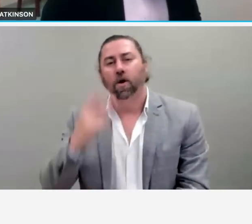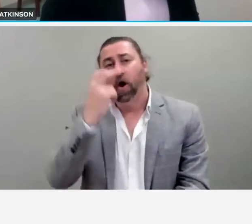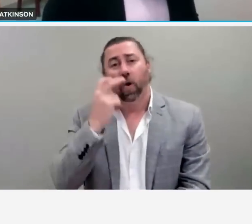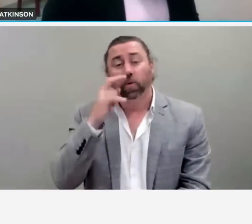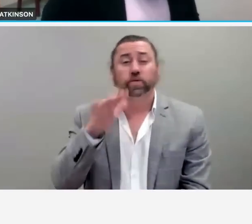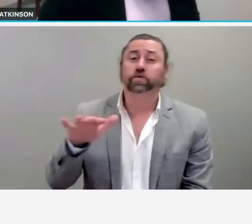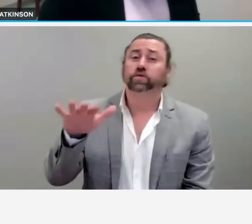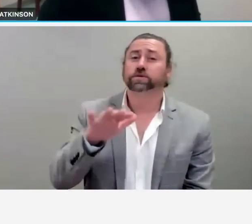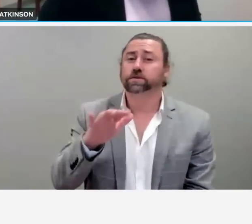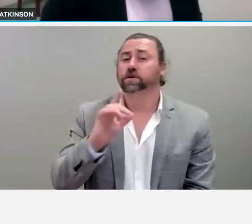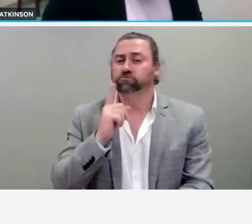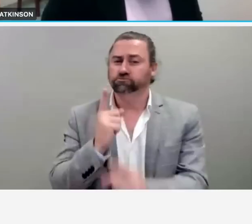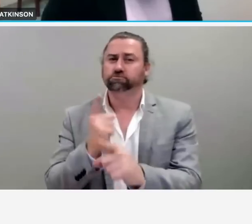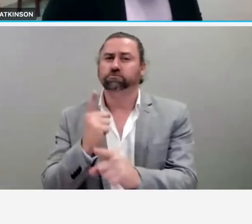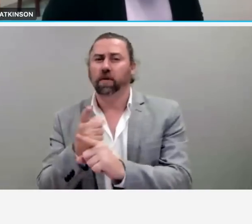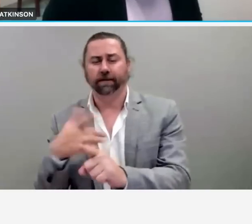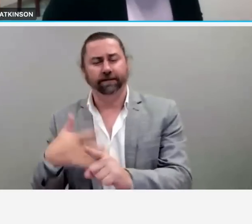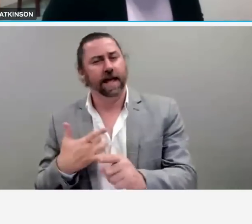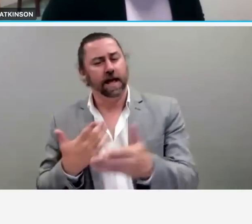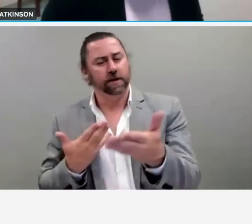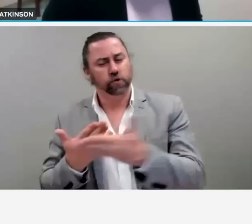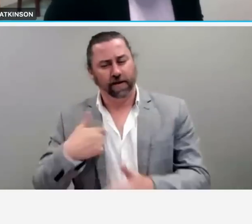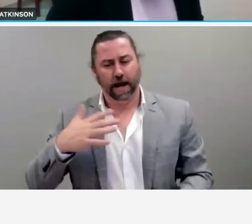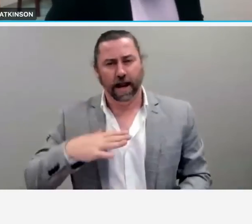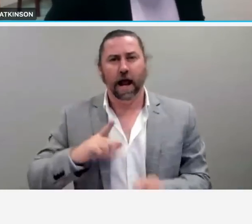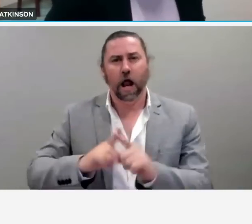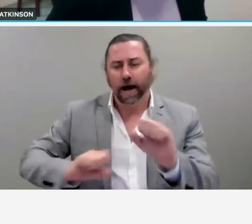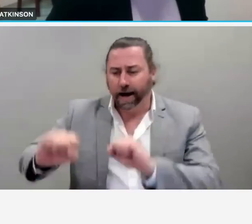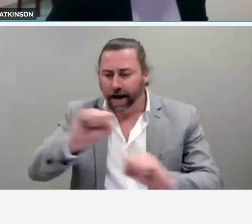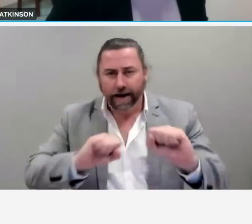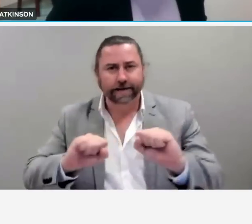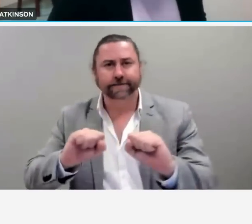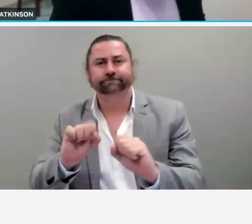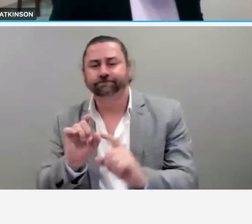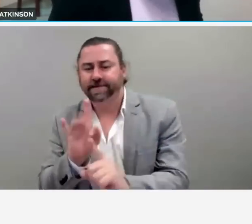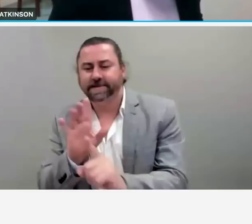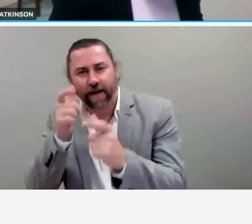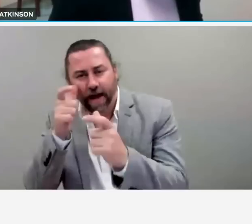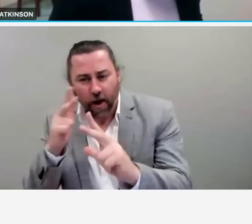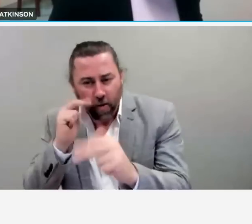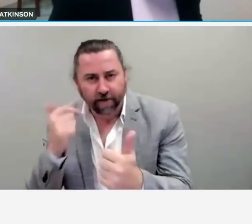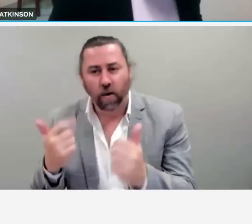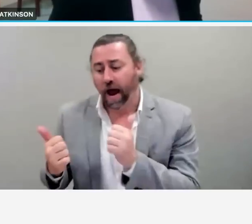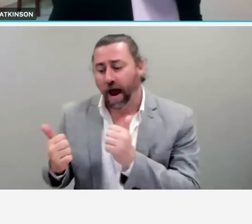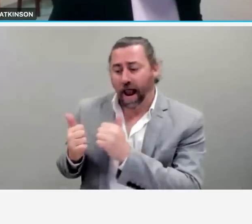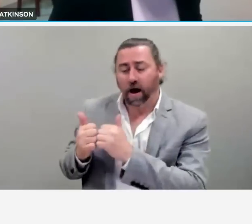were most important to them included cleaning, assistance with self-care, allied health, home maintenance and transport.